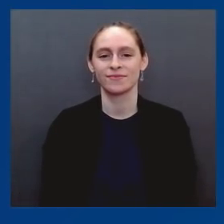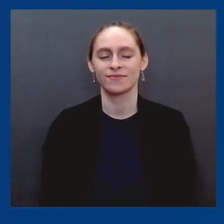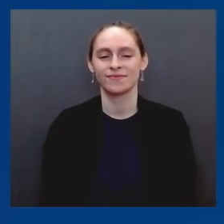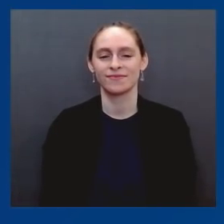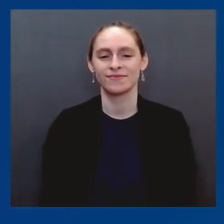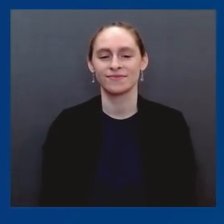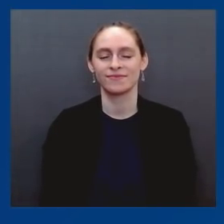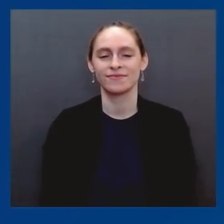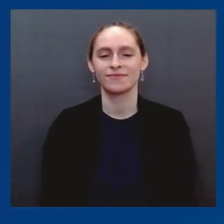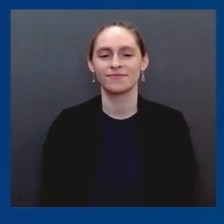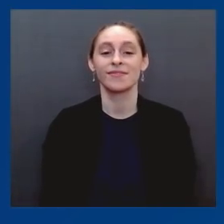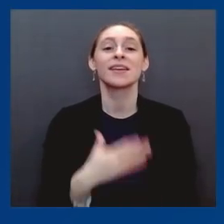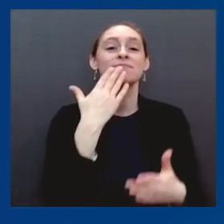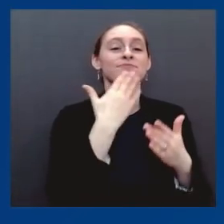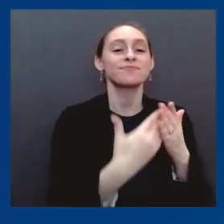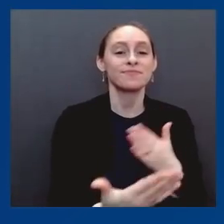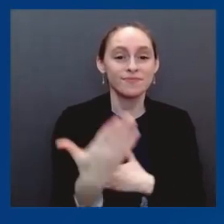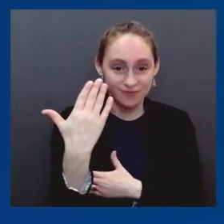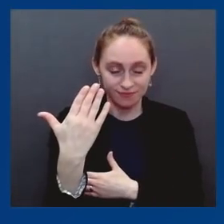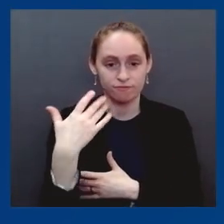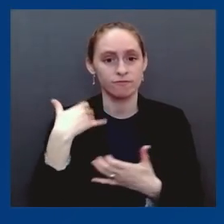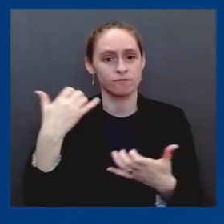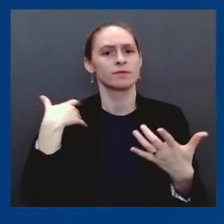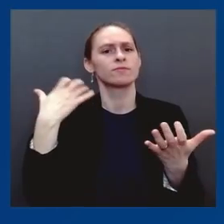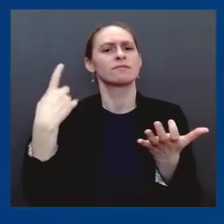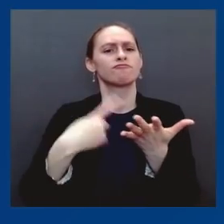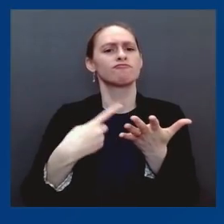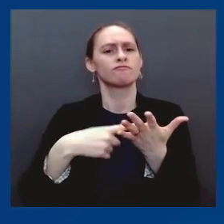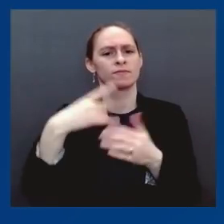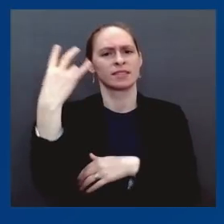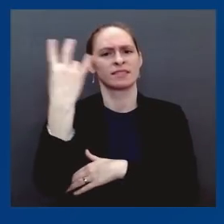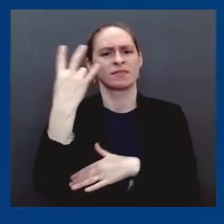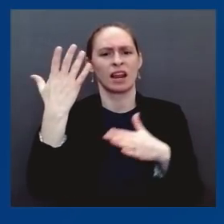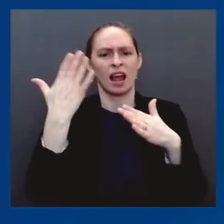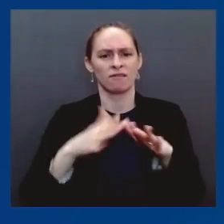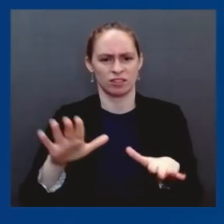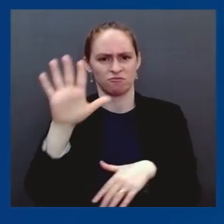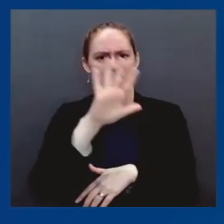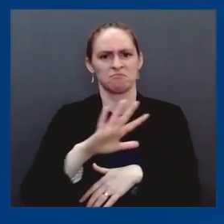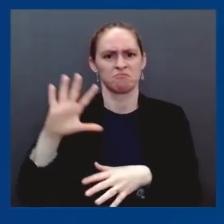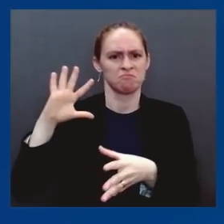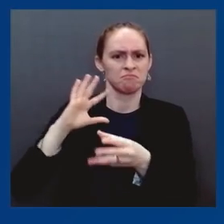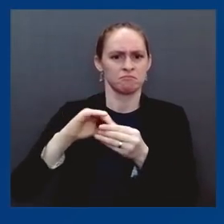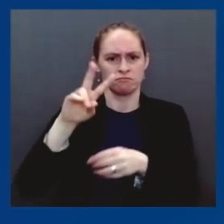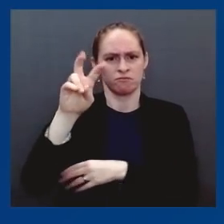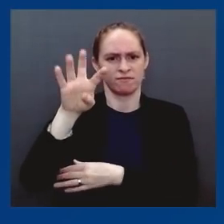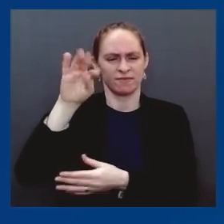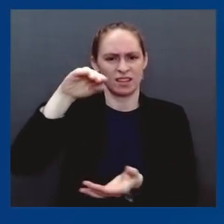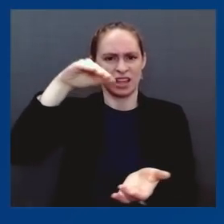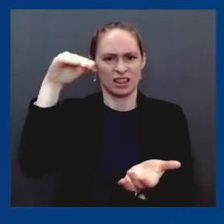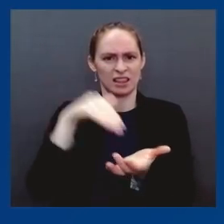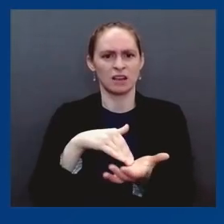is about 240,400 cases per day, an increase of about 60 percent over the previous week.